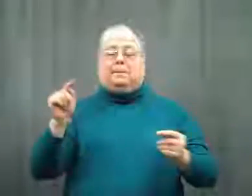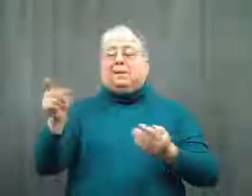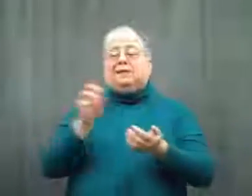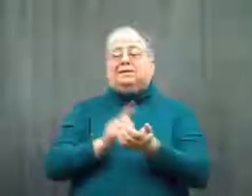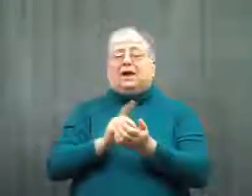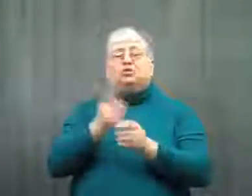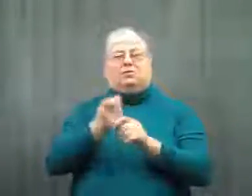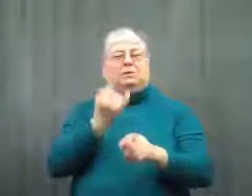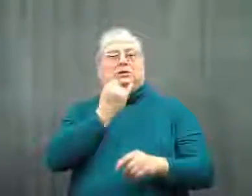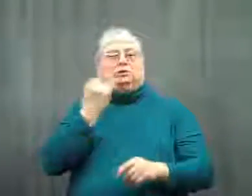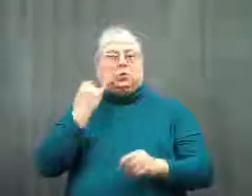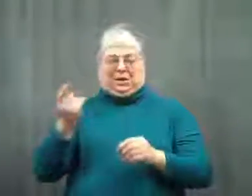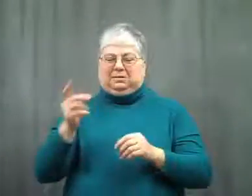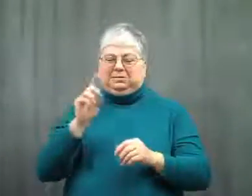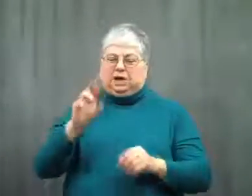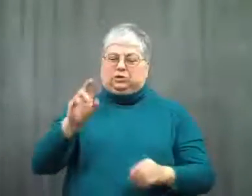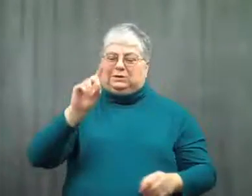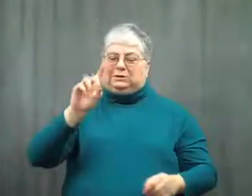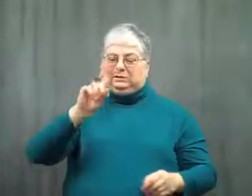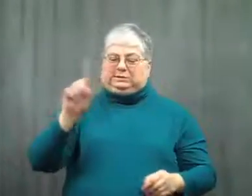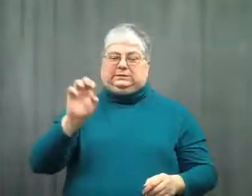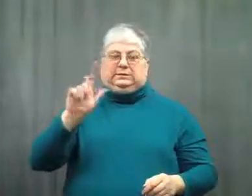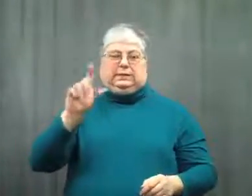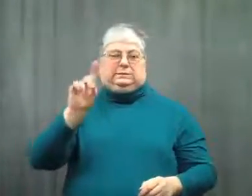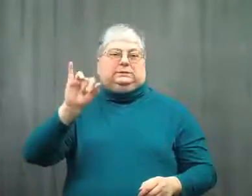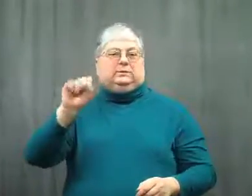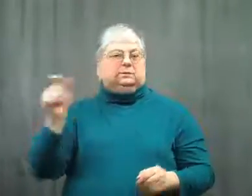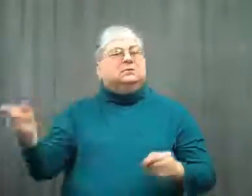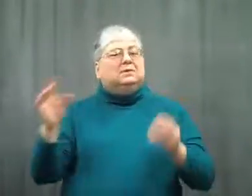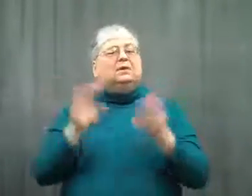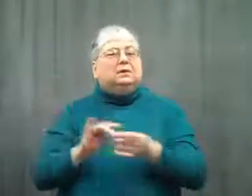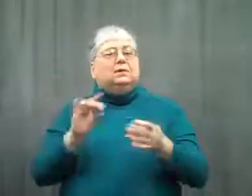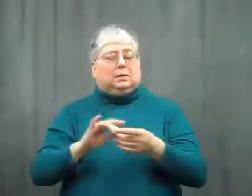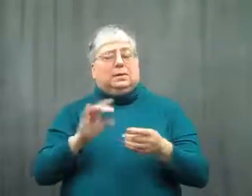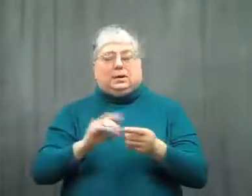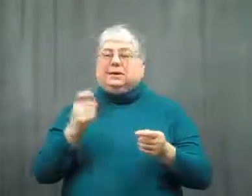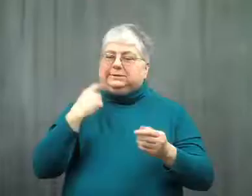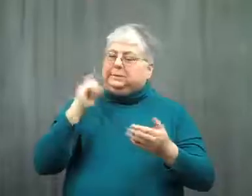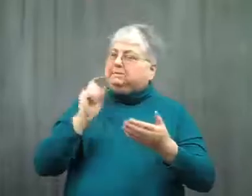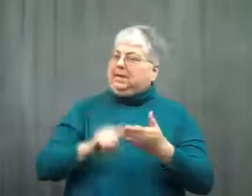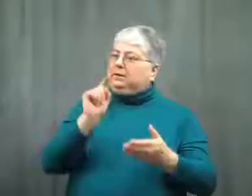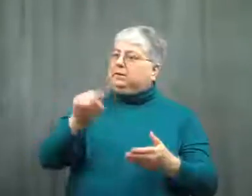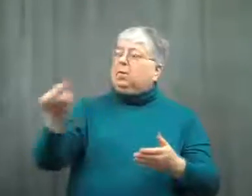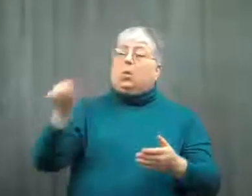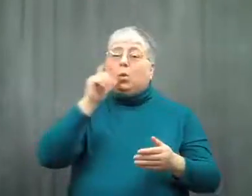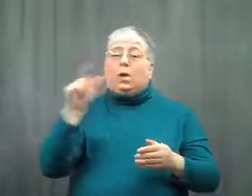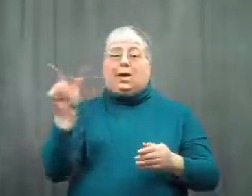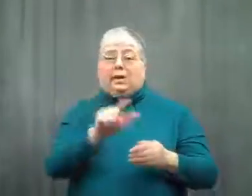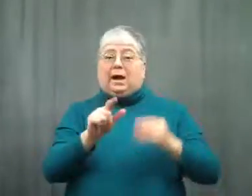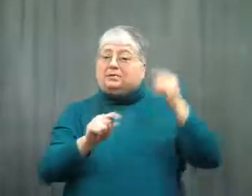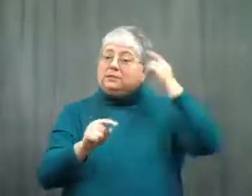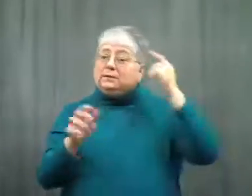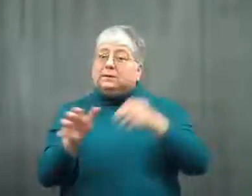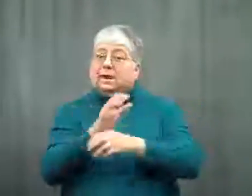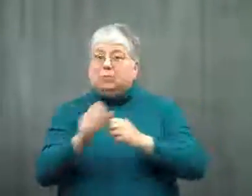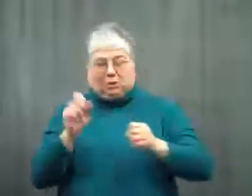Dr. Zeldis from Israel listed problems left side brain damage might cause.